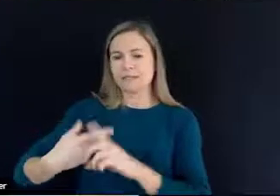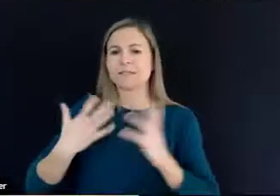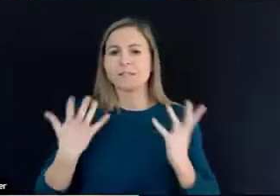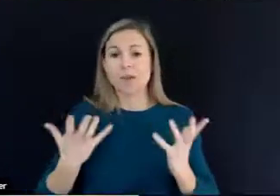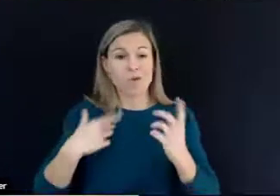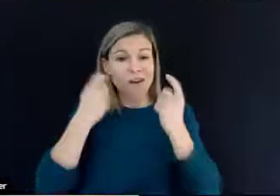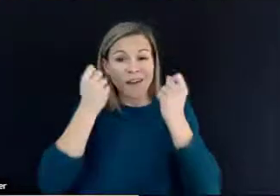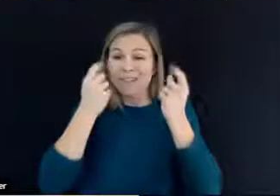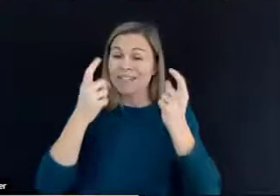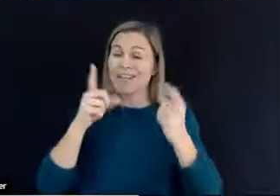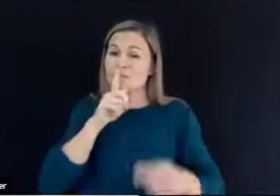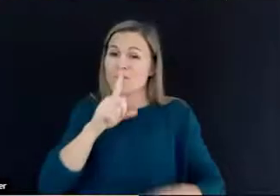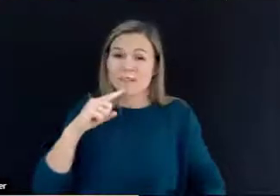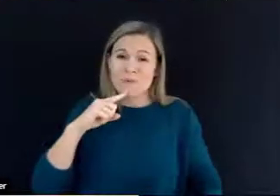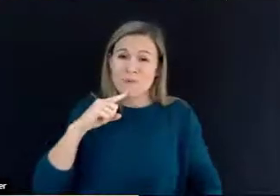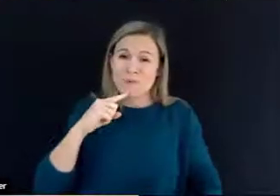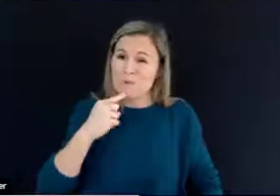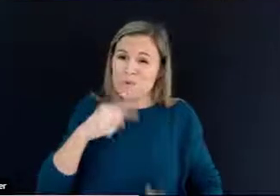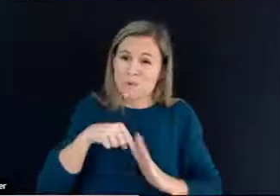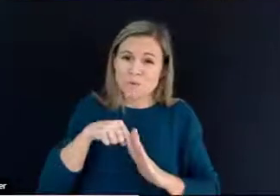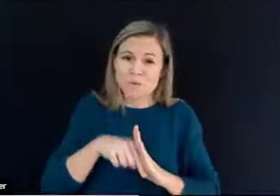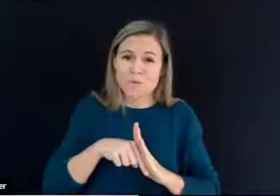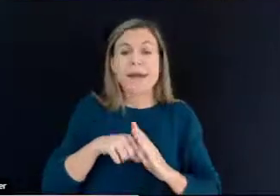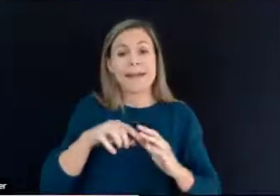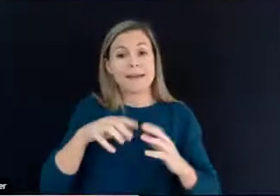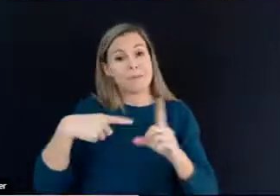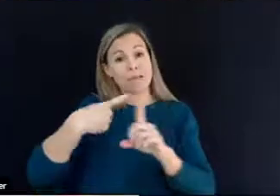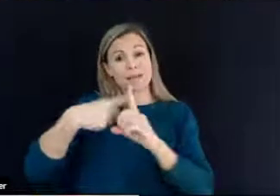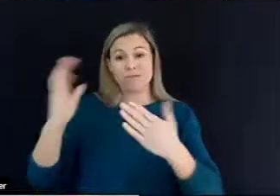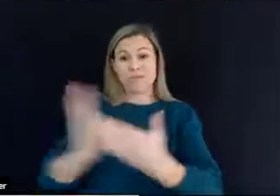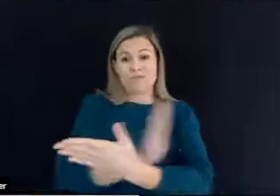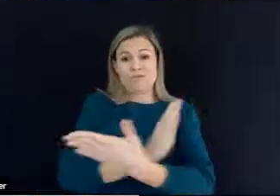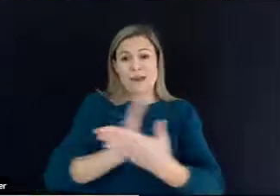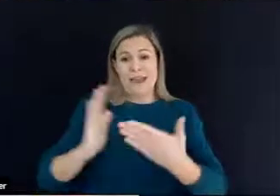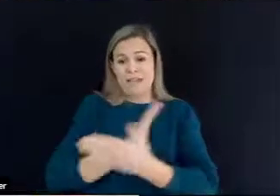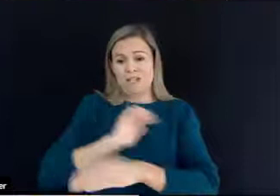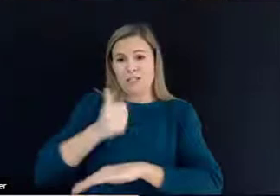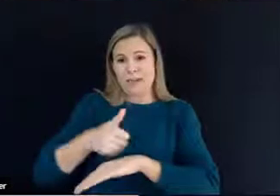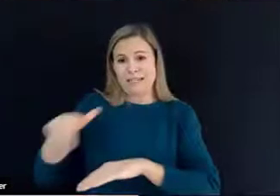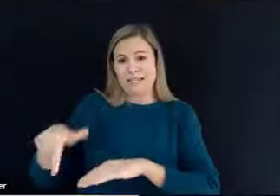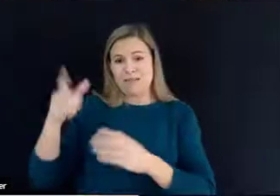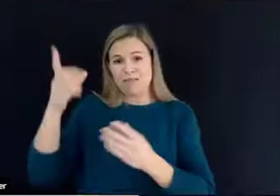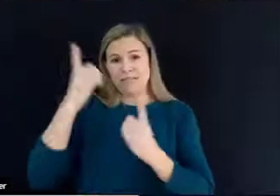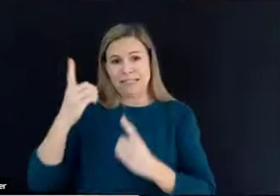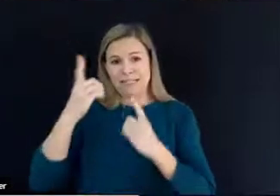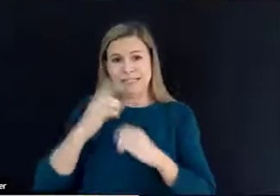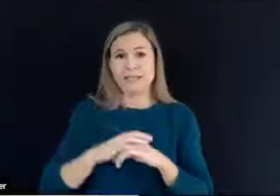that really has a very large range. And so, peroxisomal biogenesis disorder